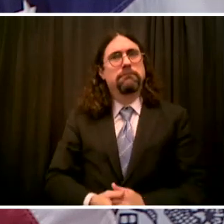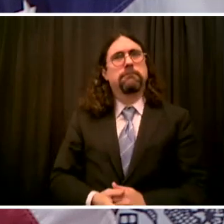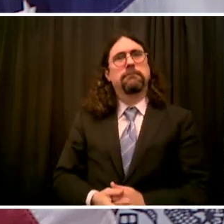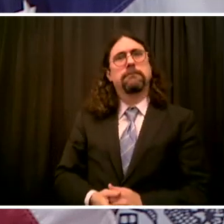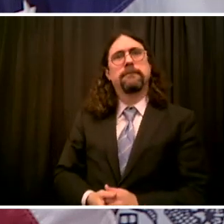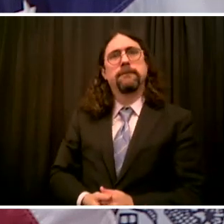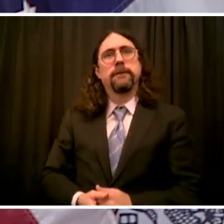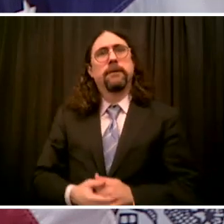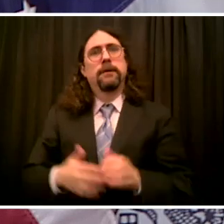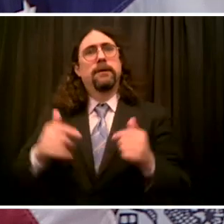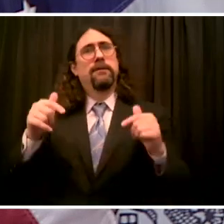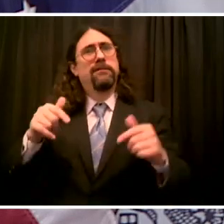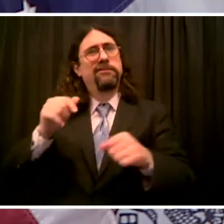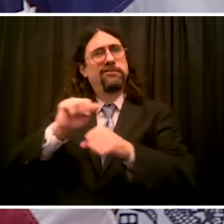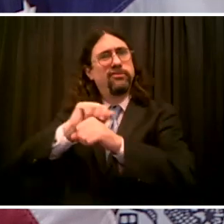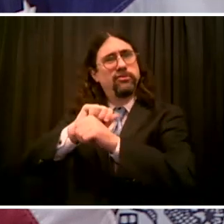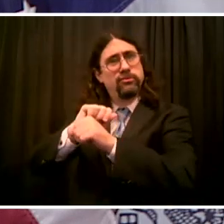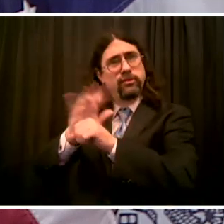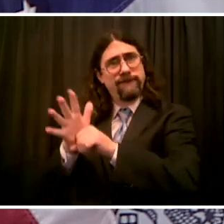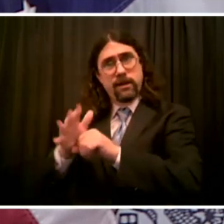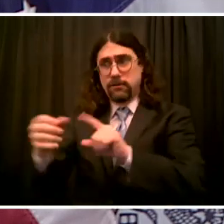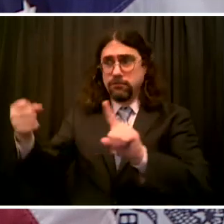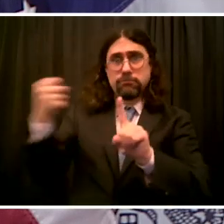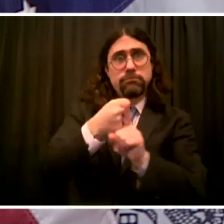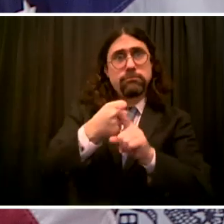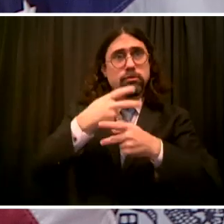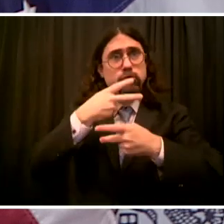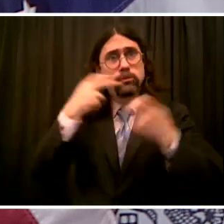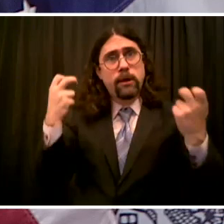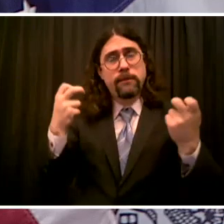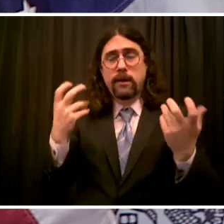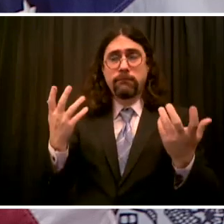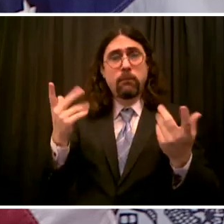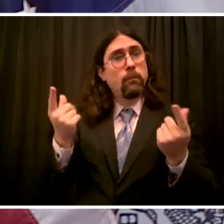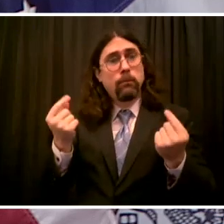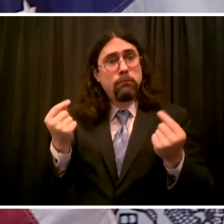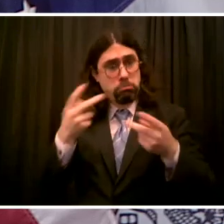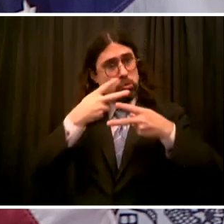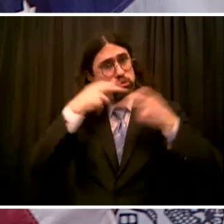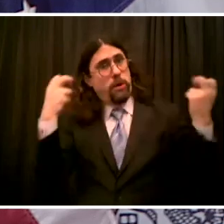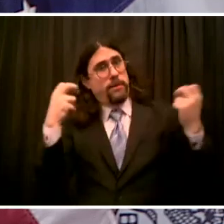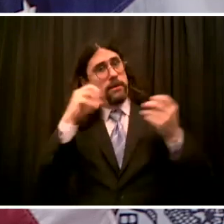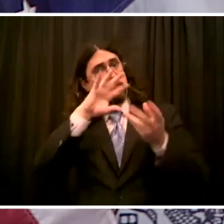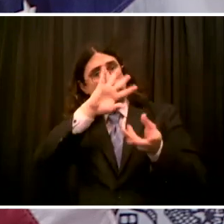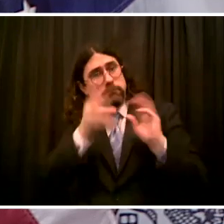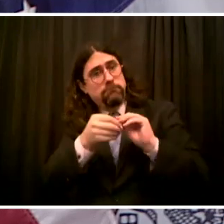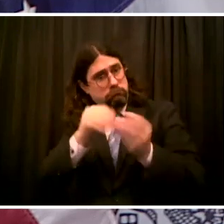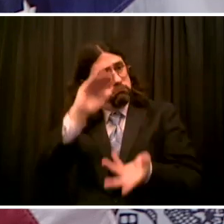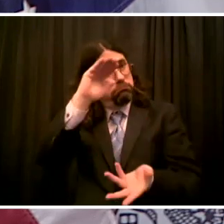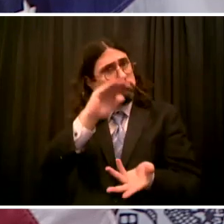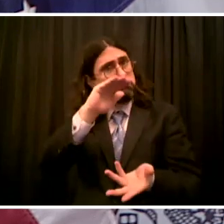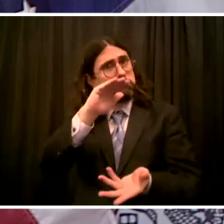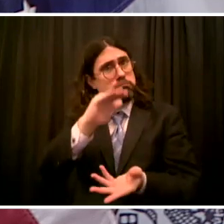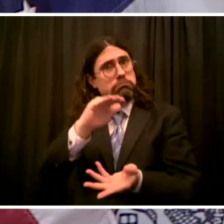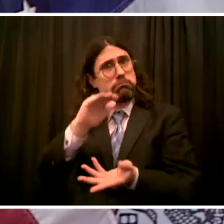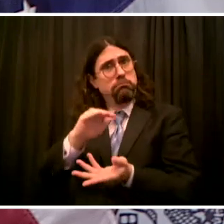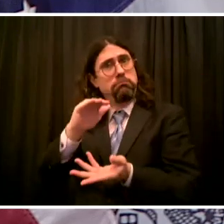CRIME HAS GONE DOWN DIRECTLY RELATED TTO HE CONAROVIS.RU BUT THE COMMISSIONER WILL SPEAK TO IT. BUT I WANT TO AFFIRM THAT